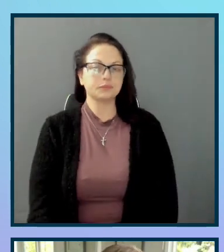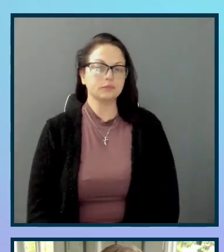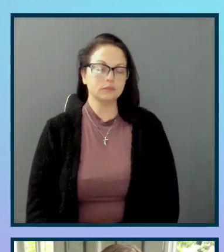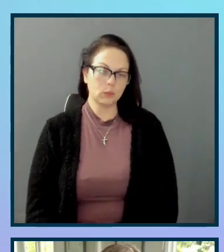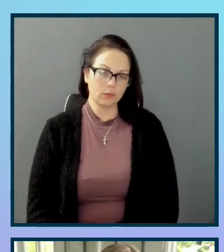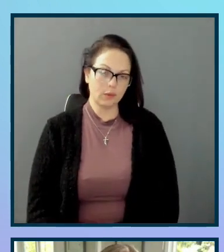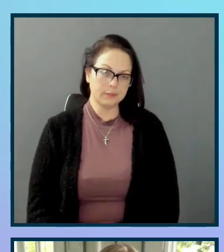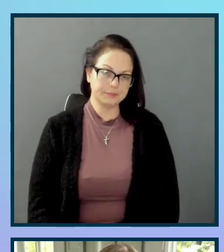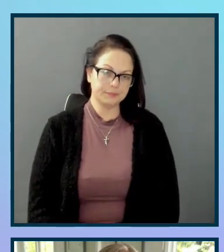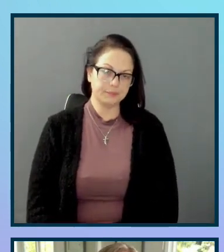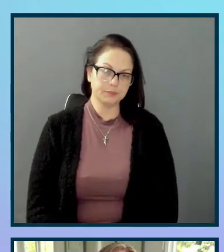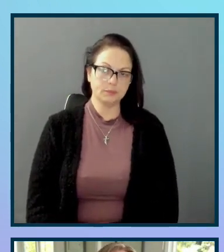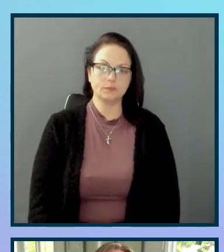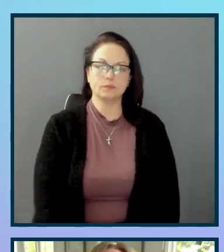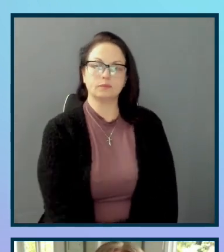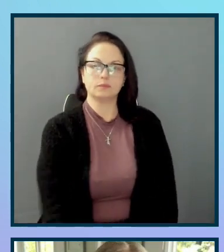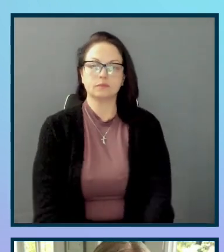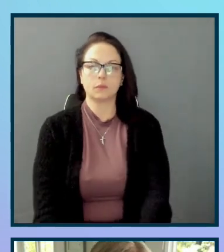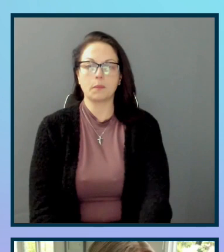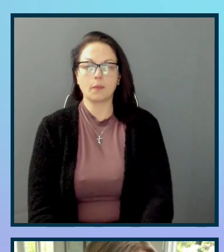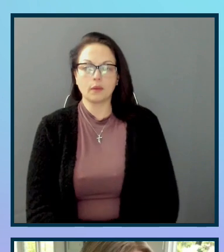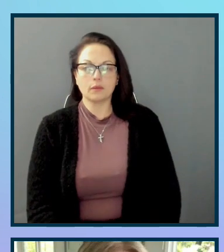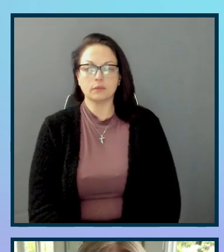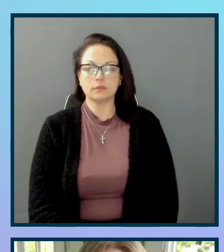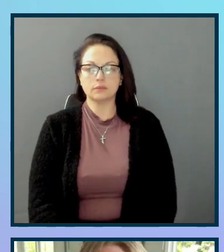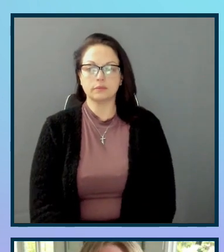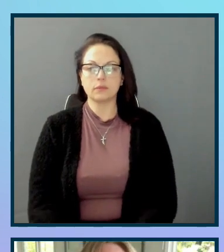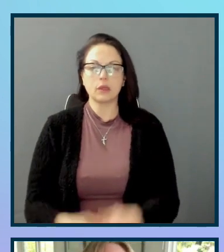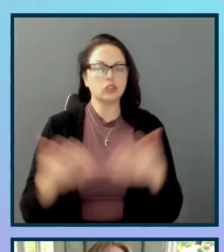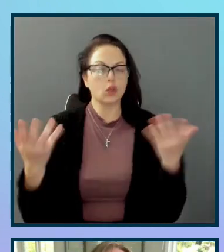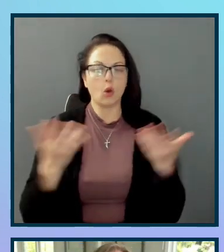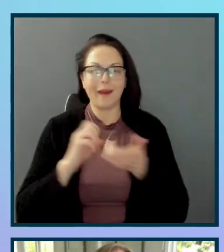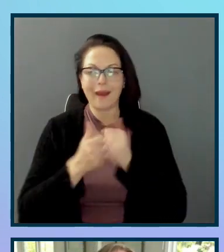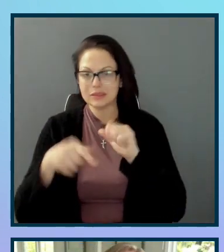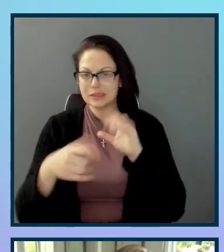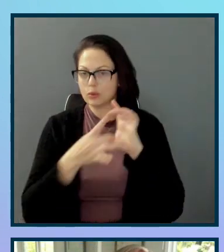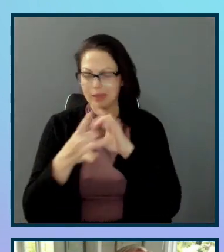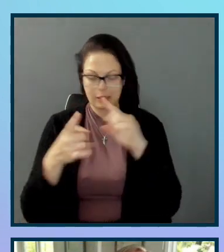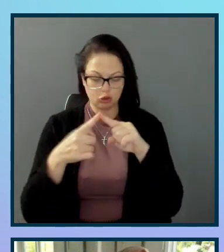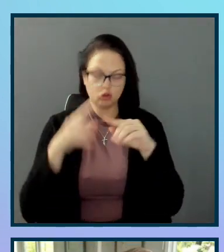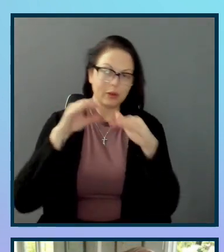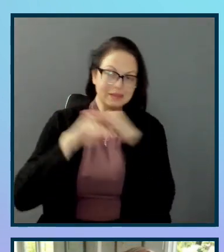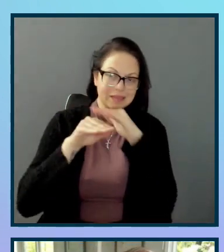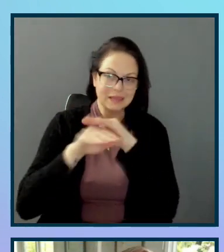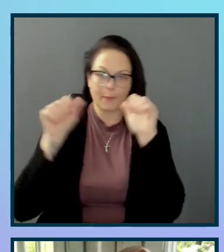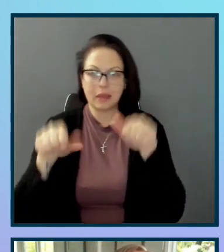All right, so what does this have to do with accessibility, right? And there's a huge correlation here.